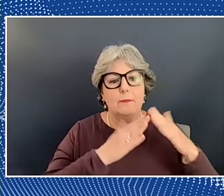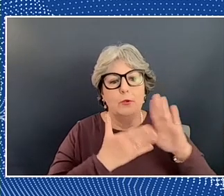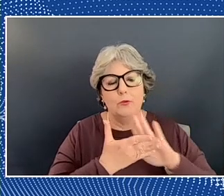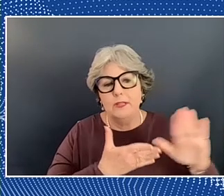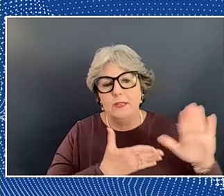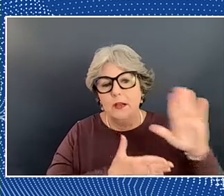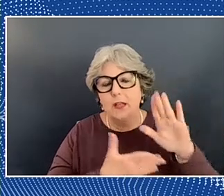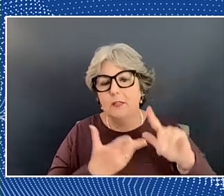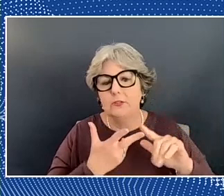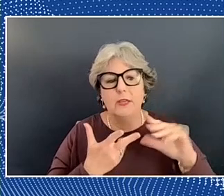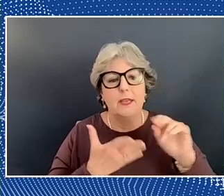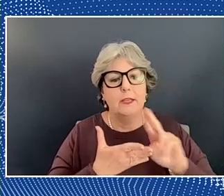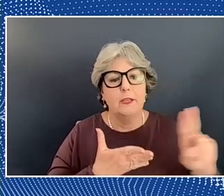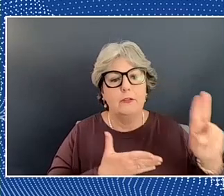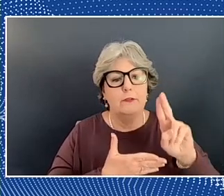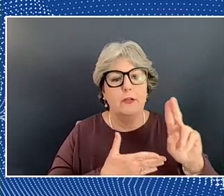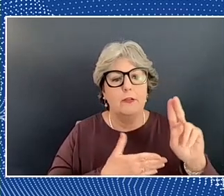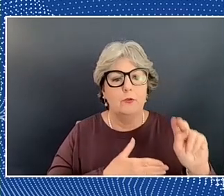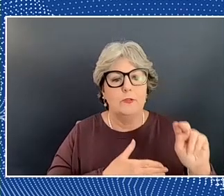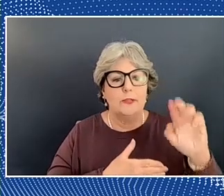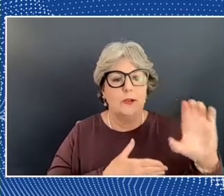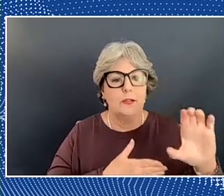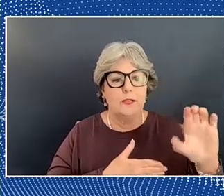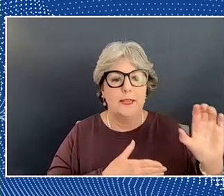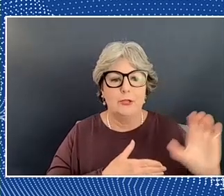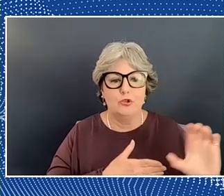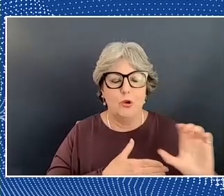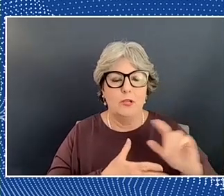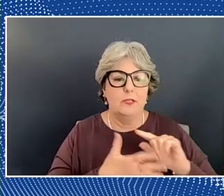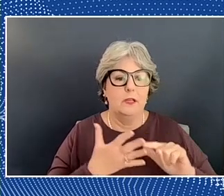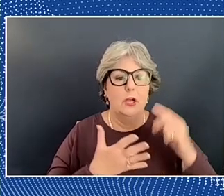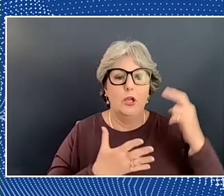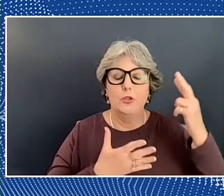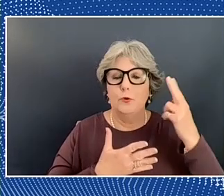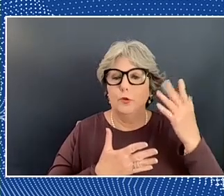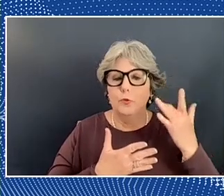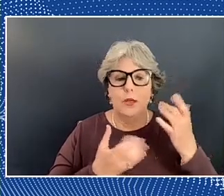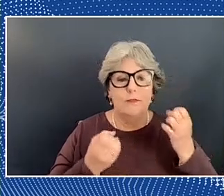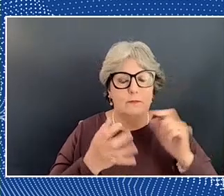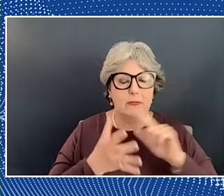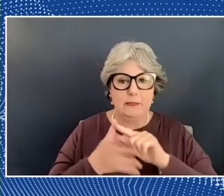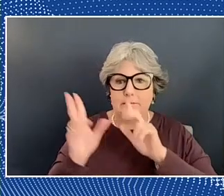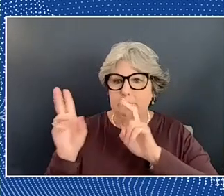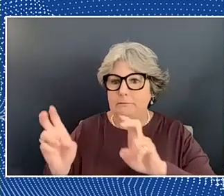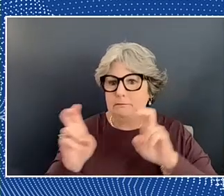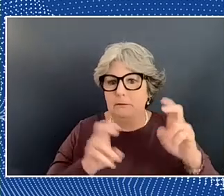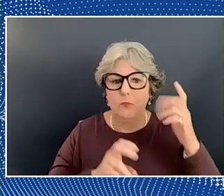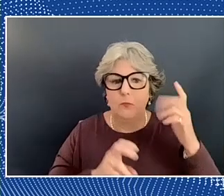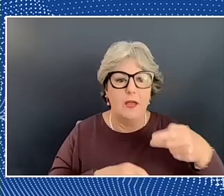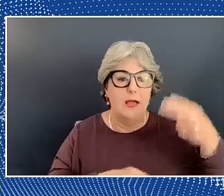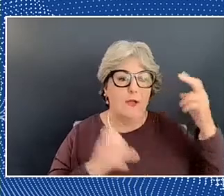University of North Carolina at Charlotte. The reason why I have so many titles is because higher education right now is in